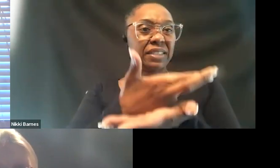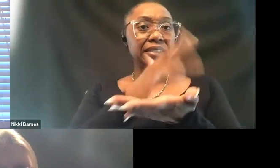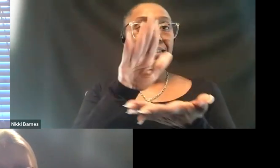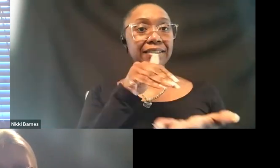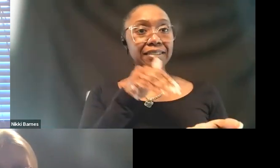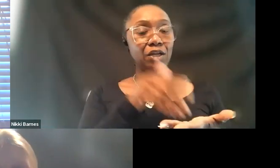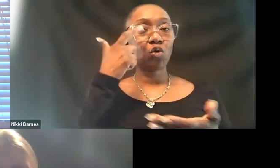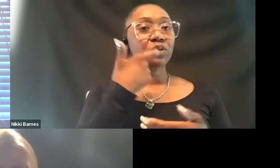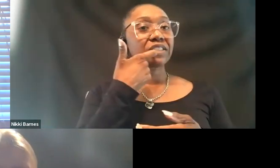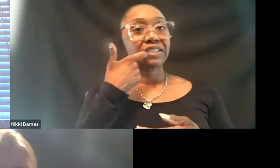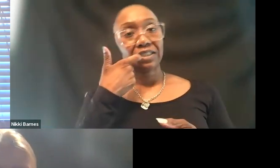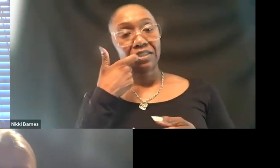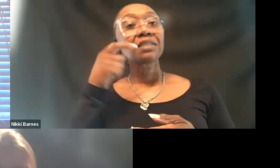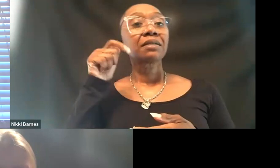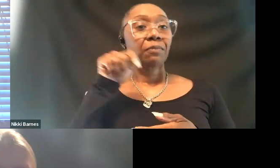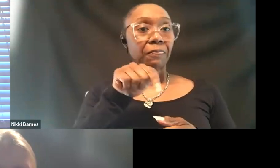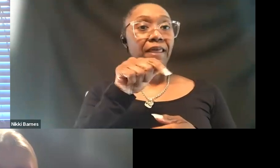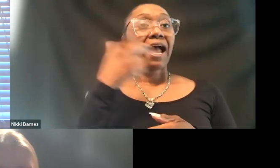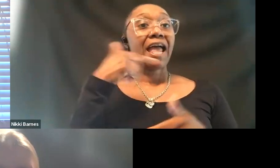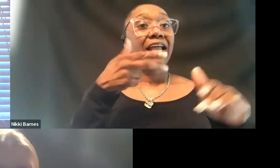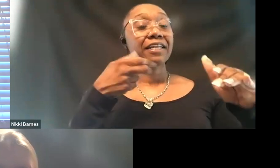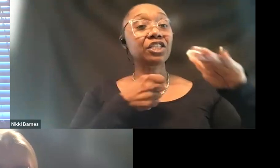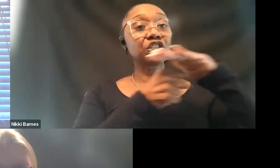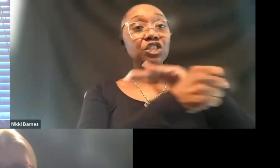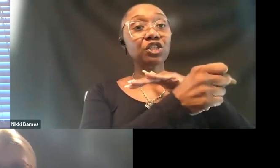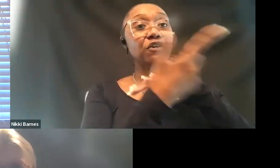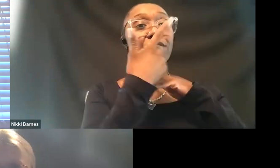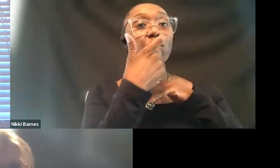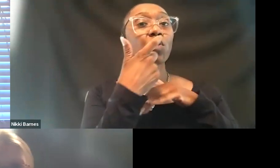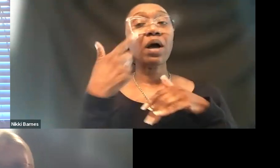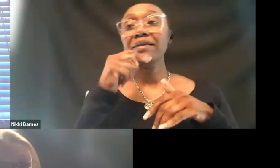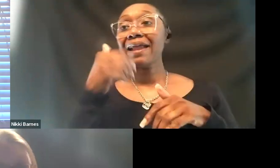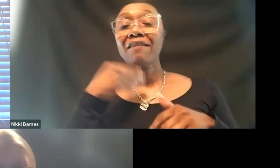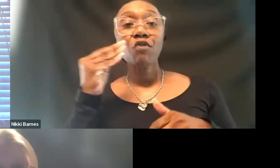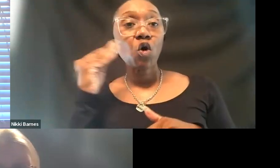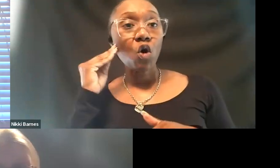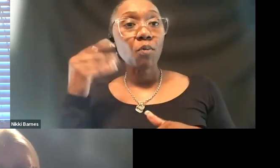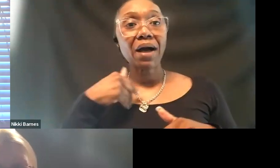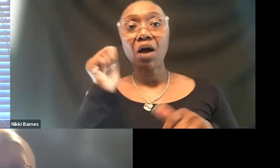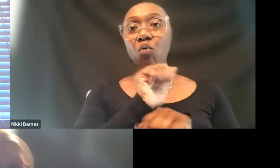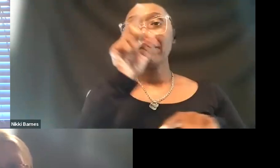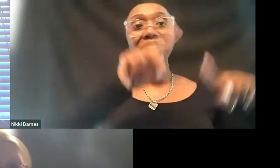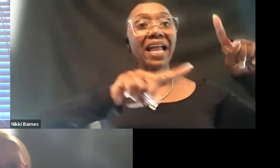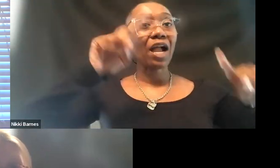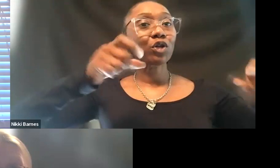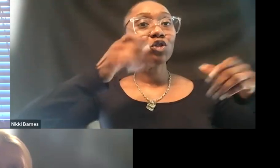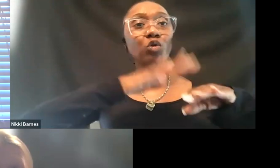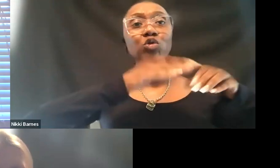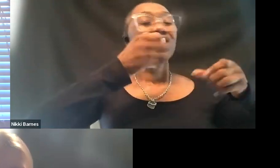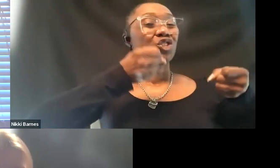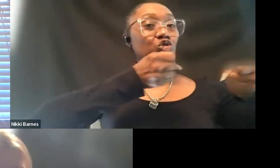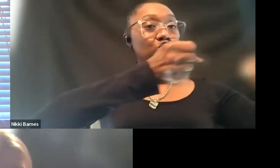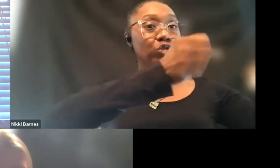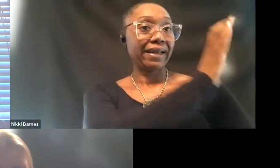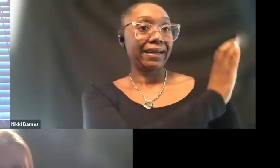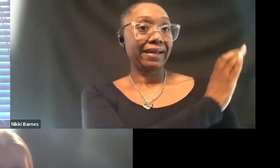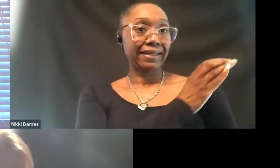I also work at As in which is a shelter for on house individuals. I also work in various street clinics and through this I'm able to get access to Epic as well and place notes in the chart as off site clinic visits.